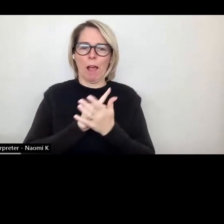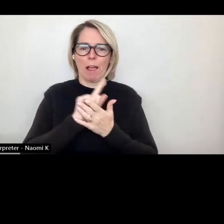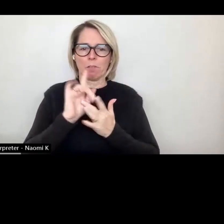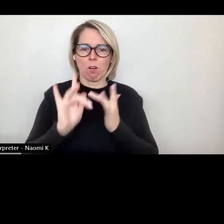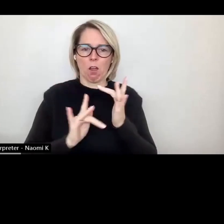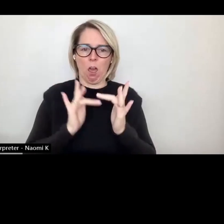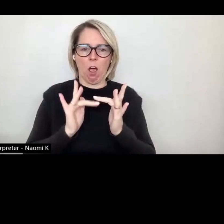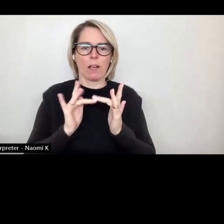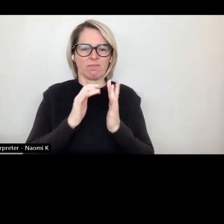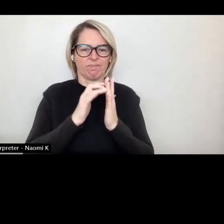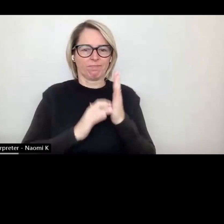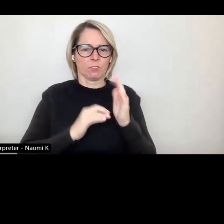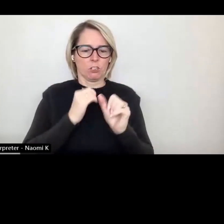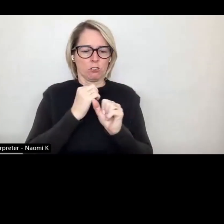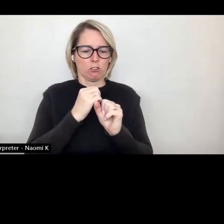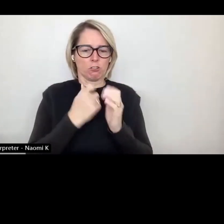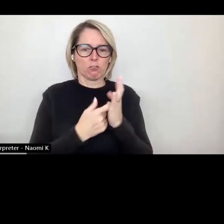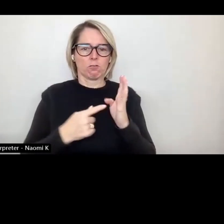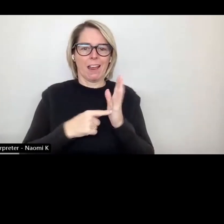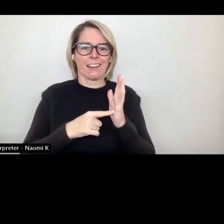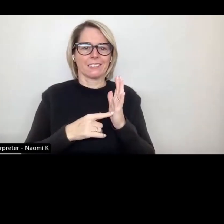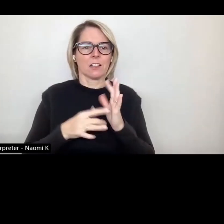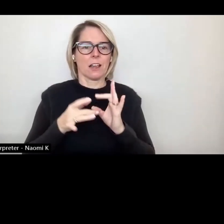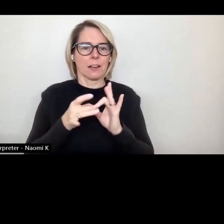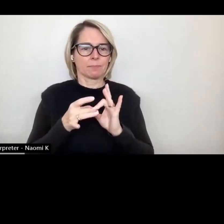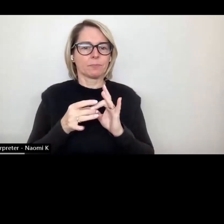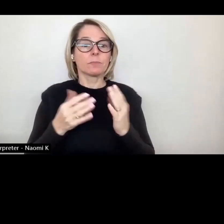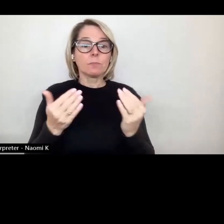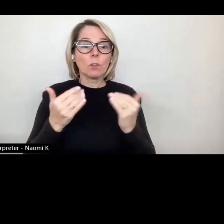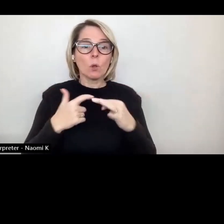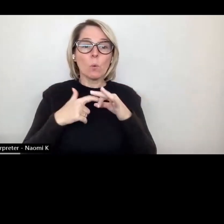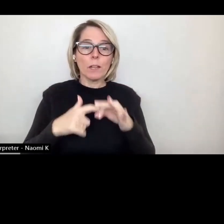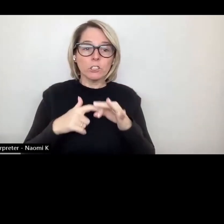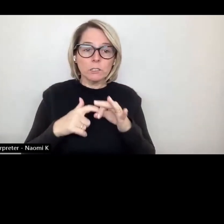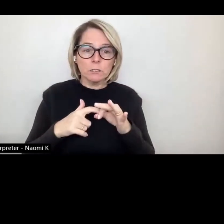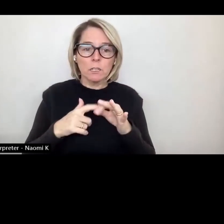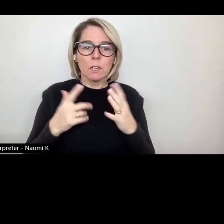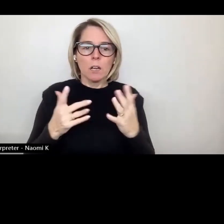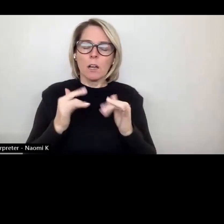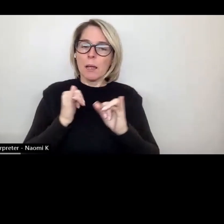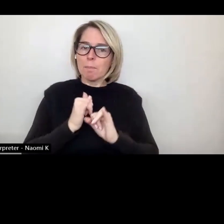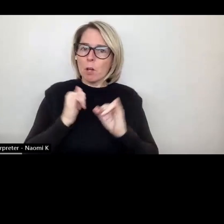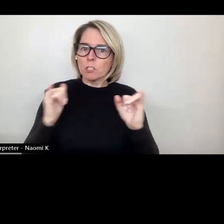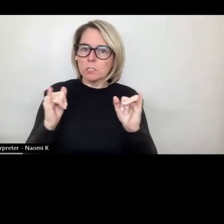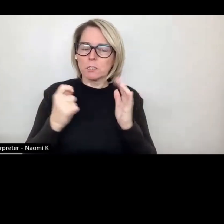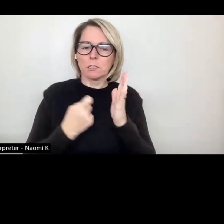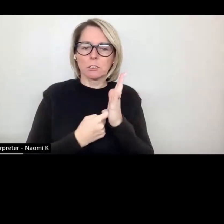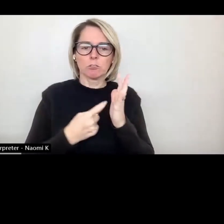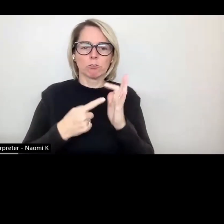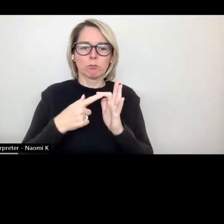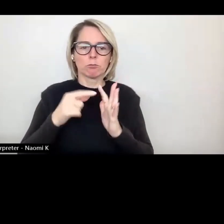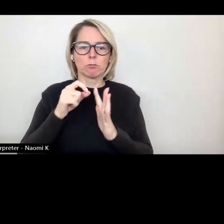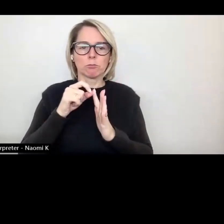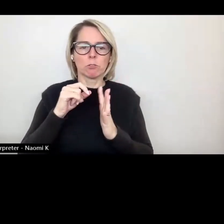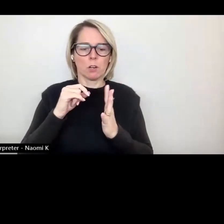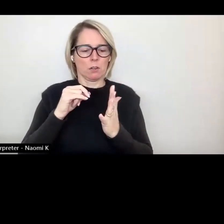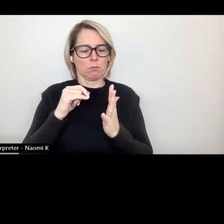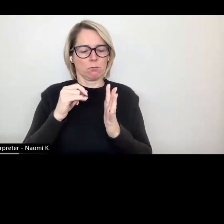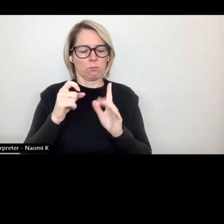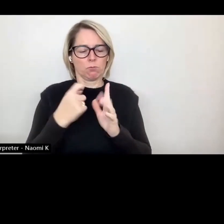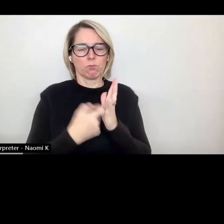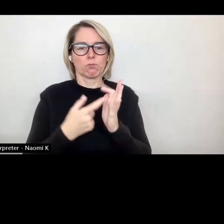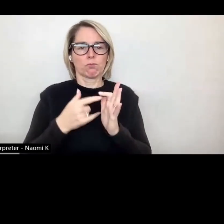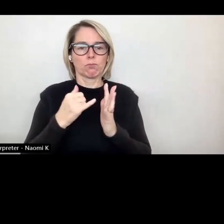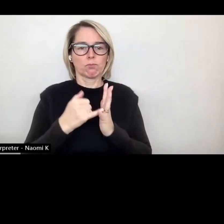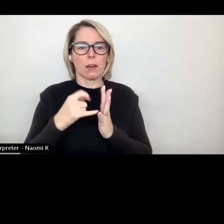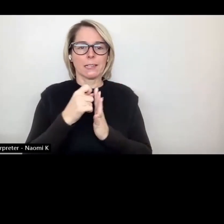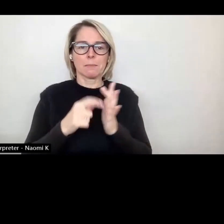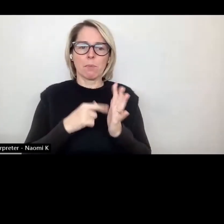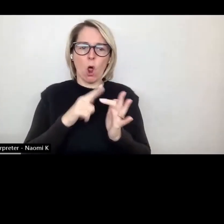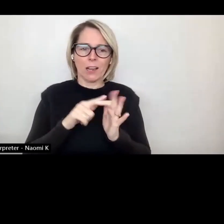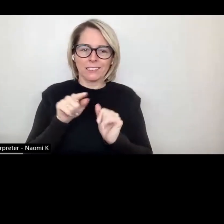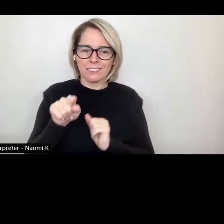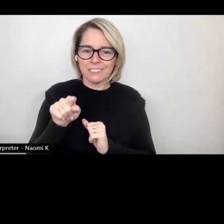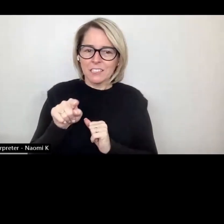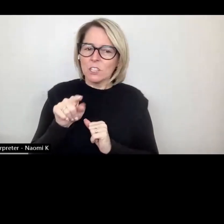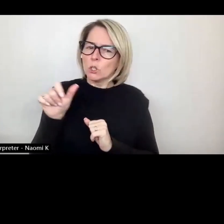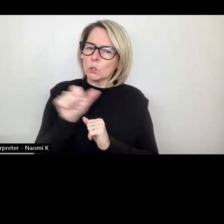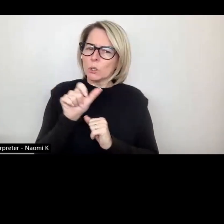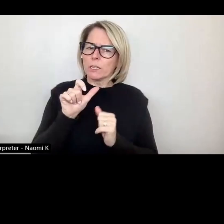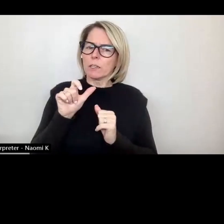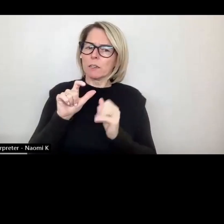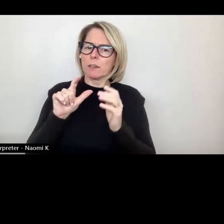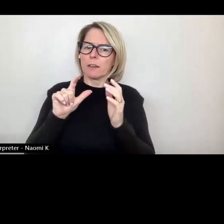Should the Carer Gateway Service Provider plan to provide emergency respite or is the role only to refer or assist in accessing existing services?